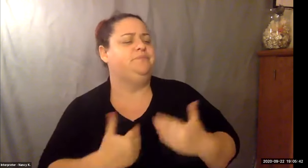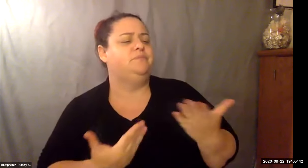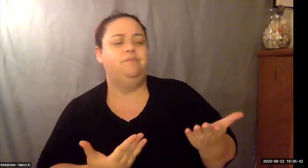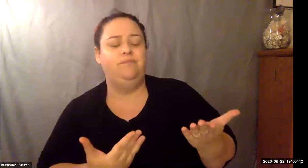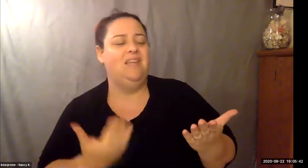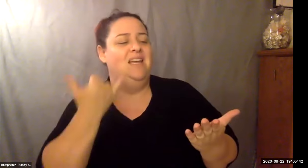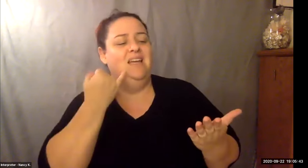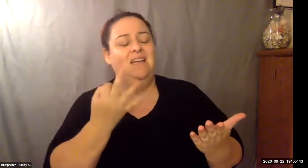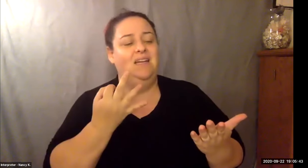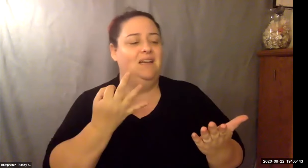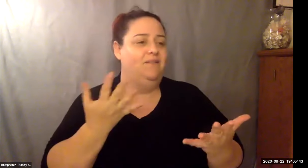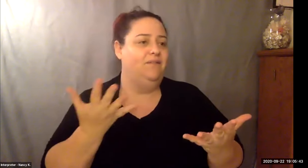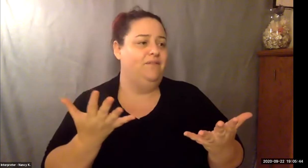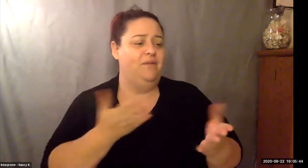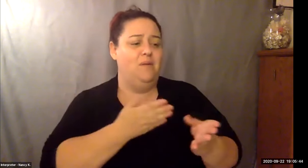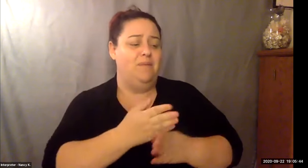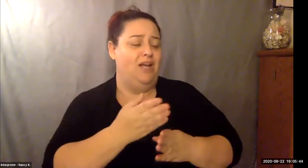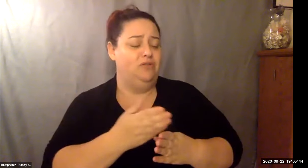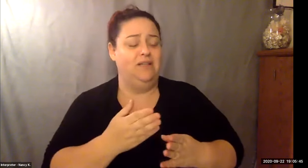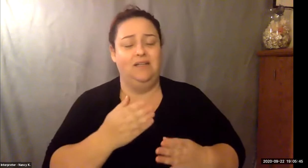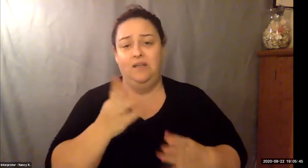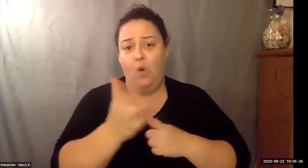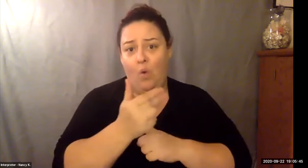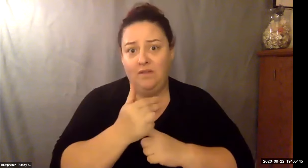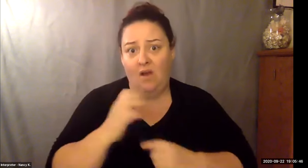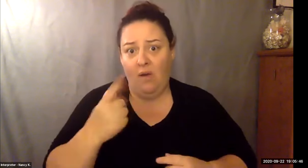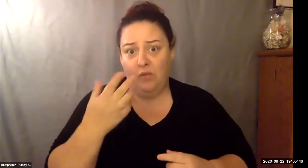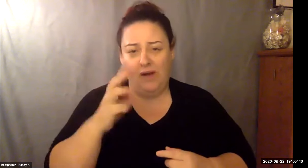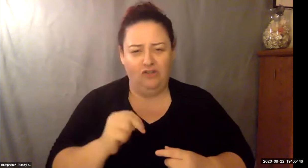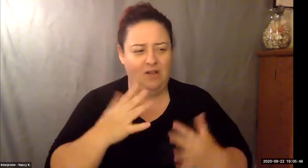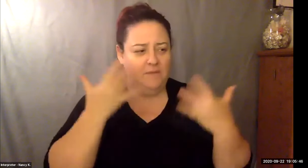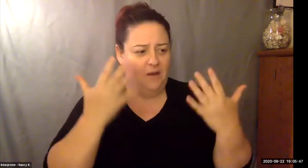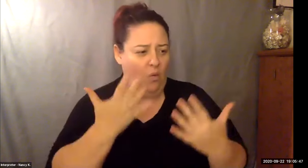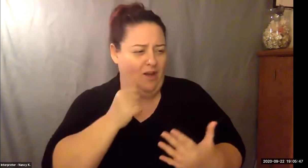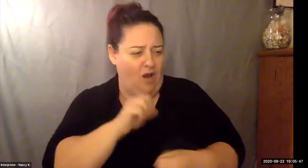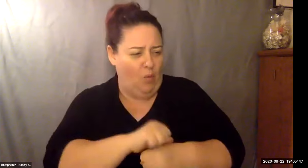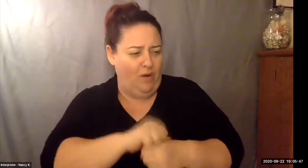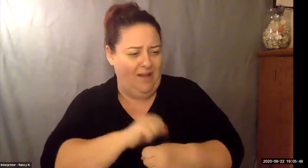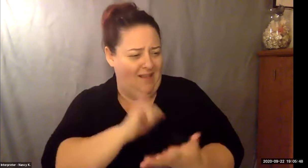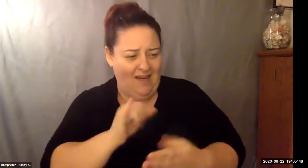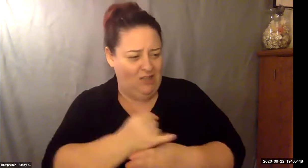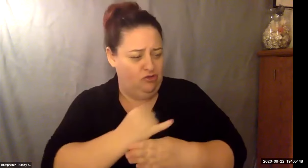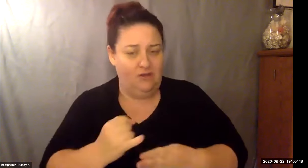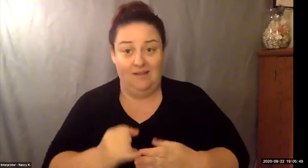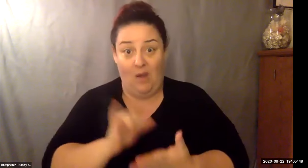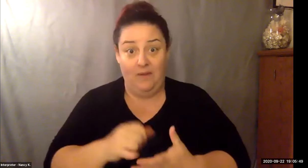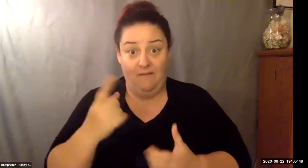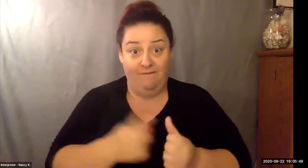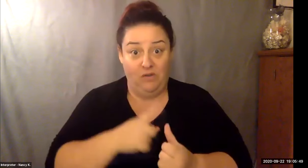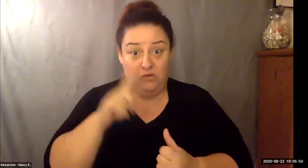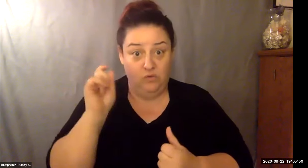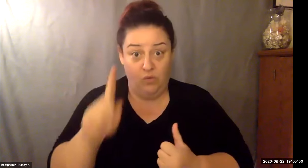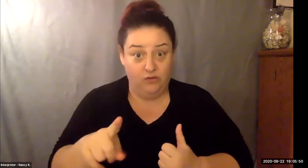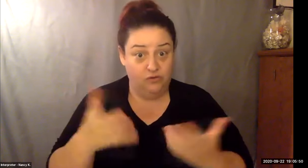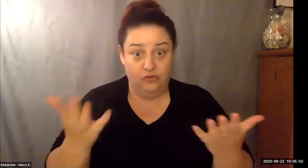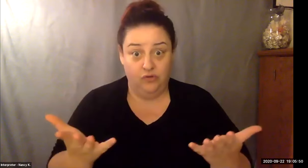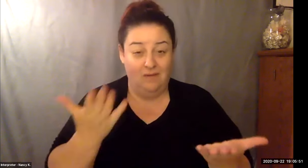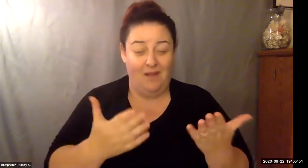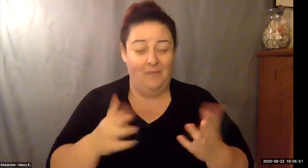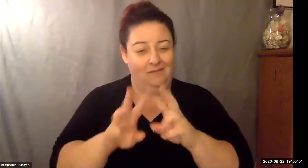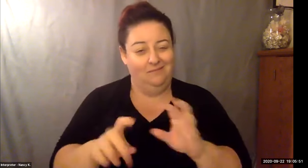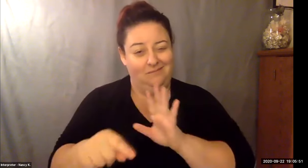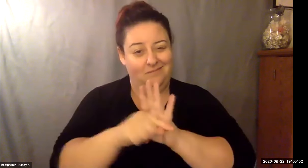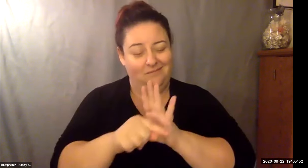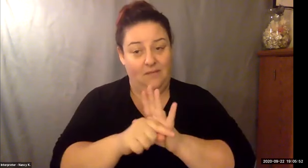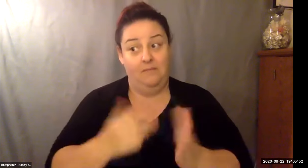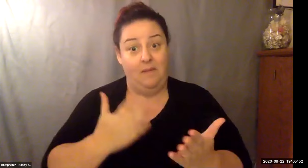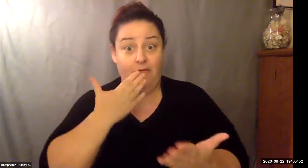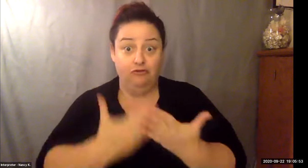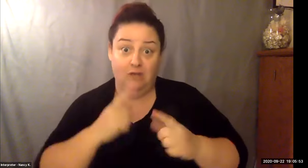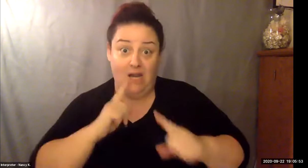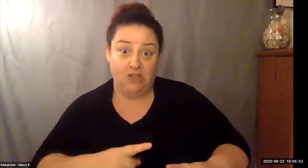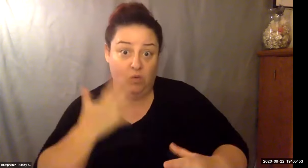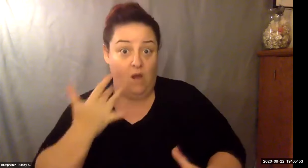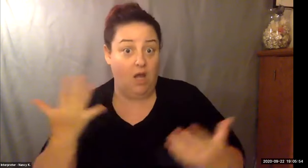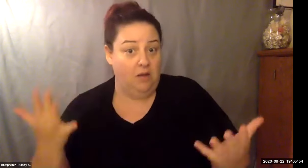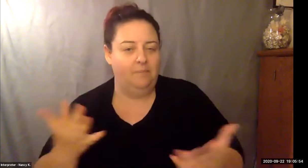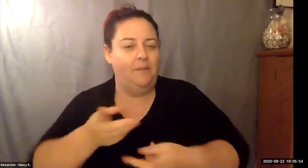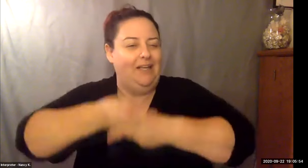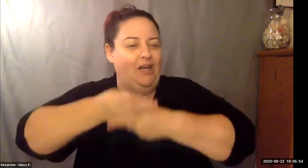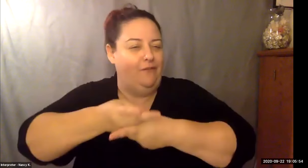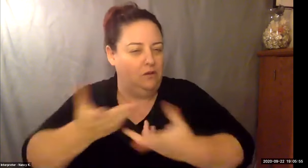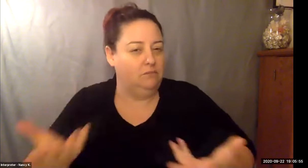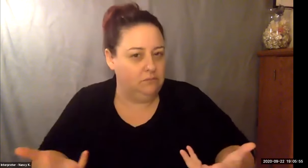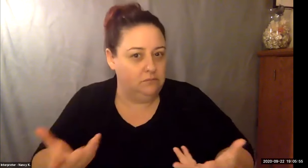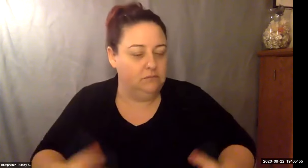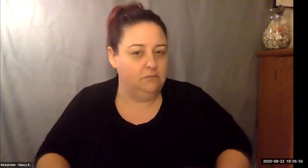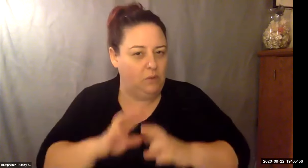Keith Wolling: Miami Orlando Southwest Florida, which is Naples Tampa Bay and this is the last segment, Hawaii, Las Vegas Los Angeles, Orange coast Phoenix and Tucson. So if there's a particular job that you can in a particular city.